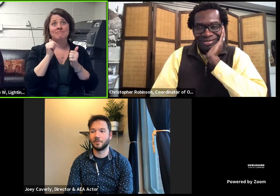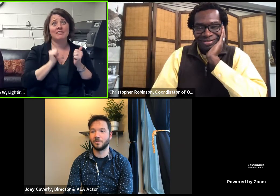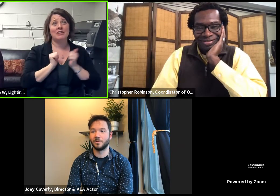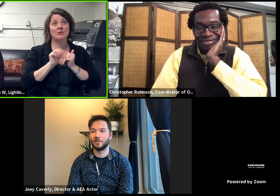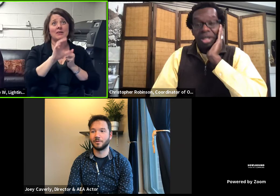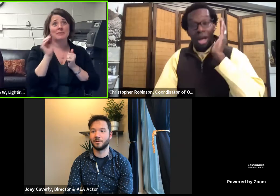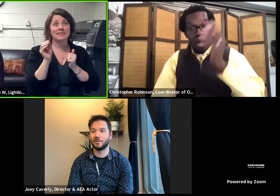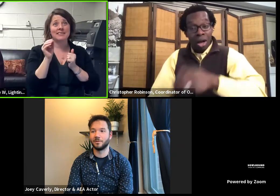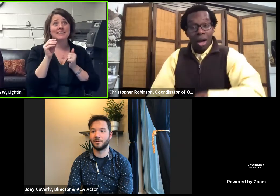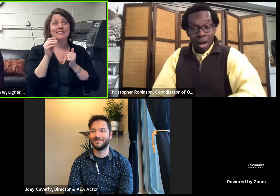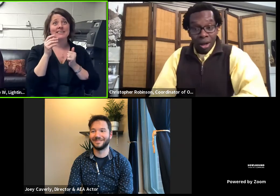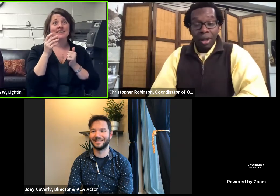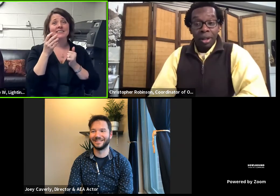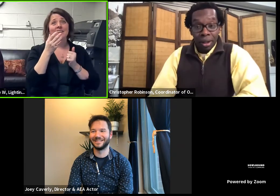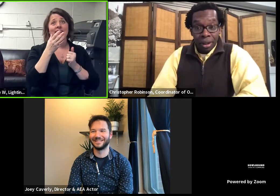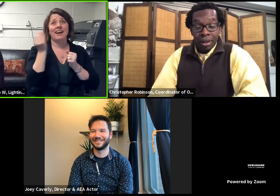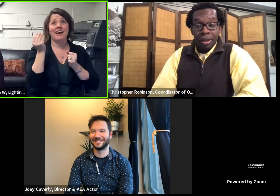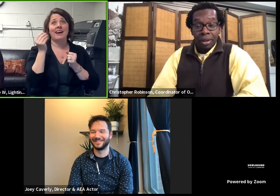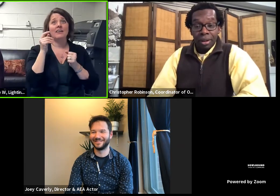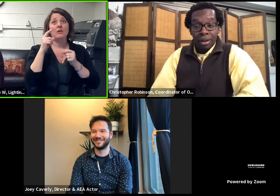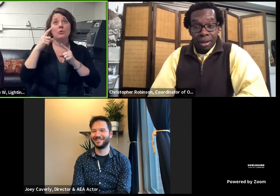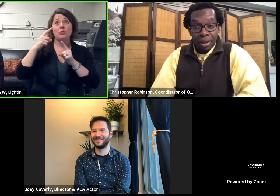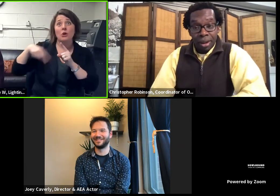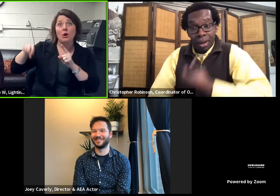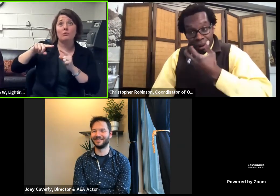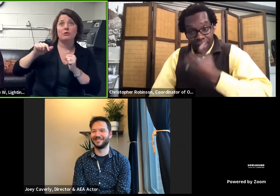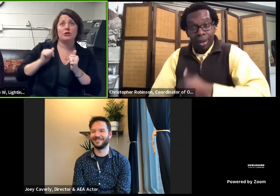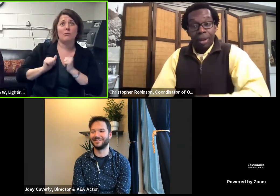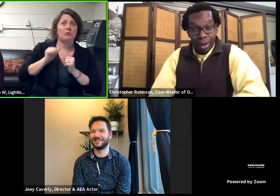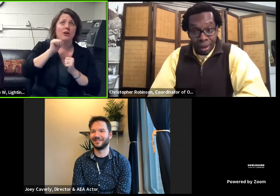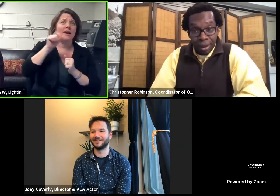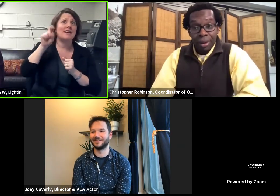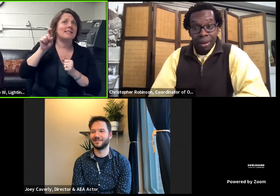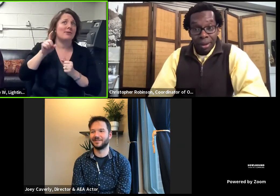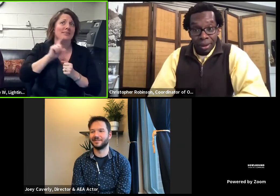is done with hearing theater companies, and those shows